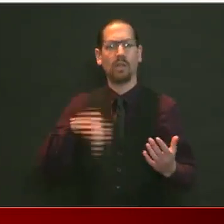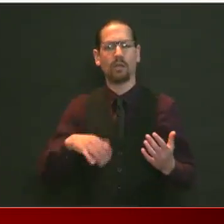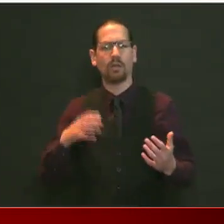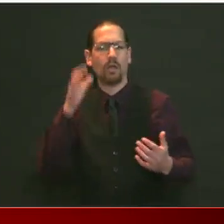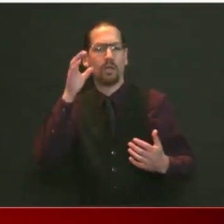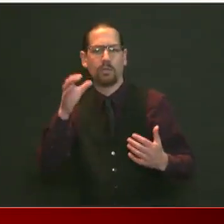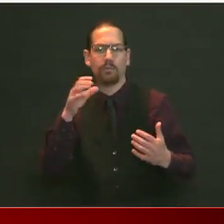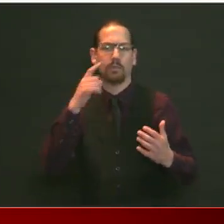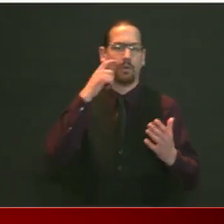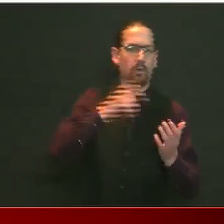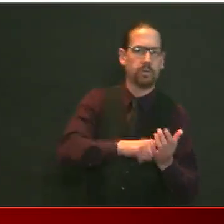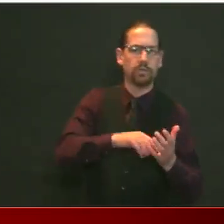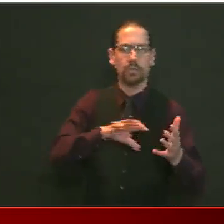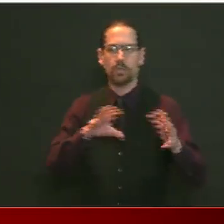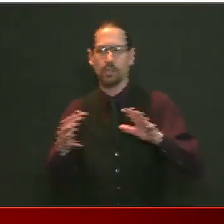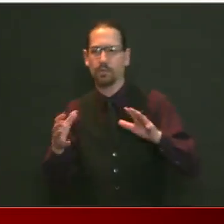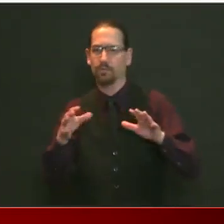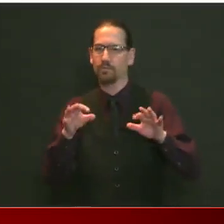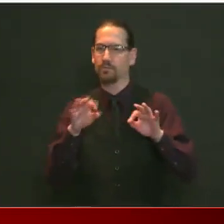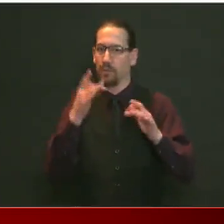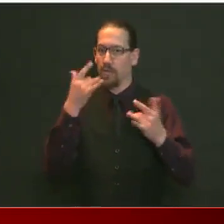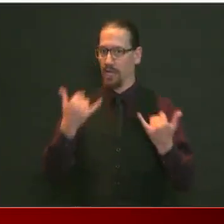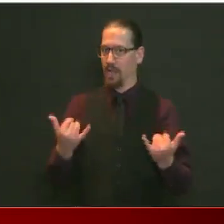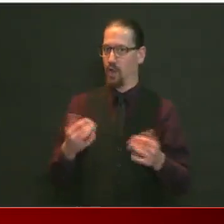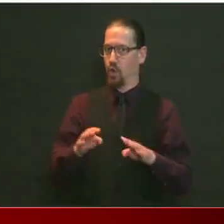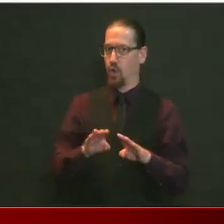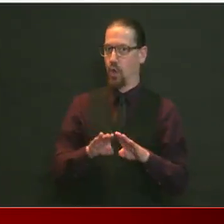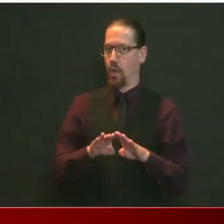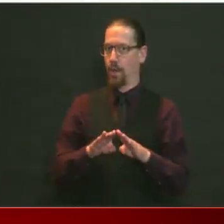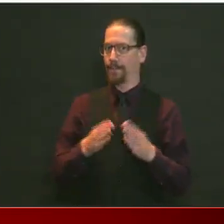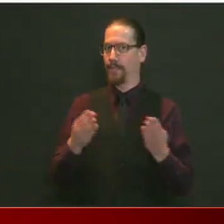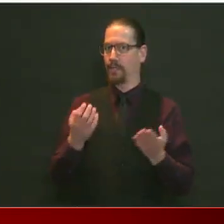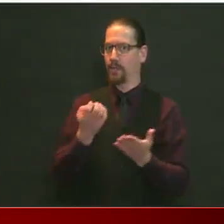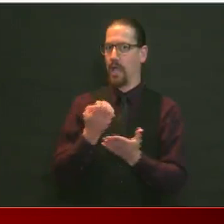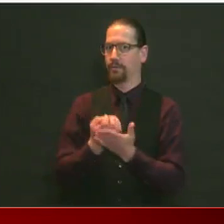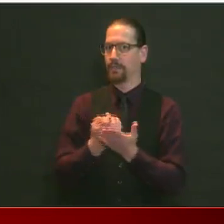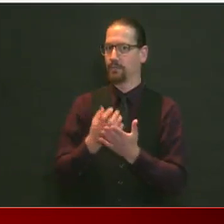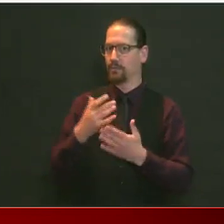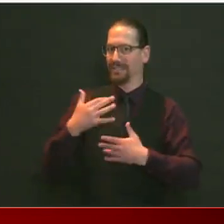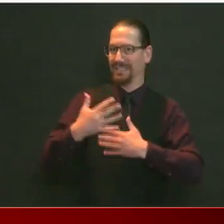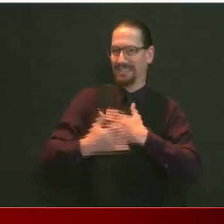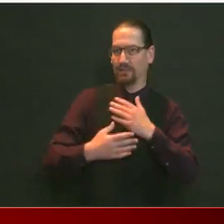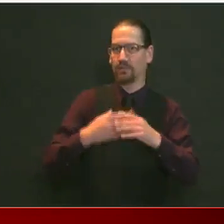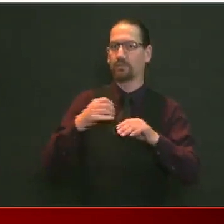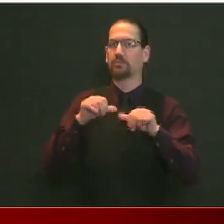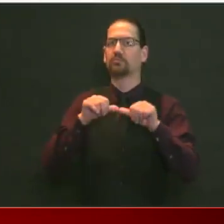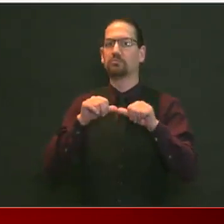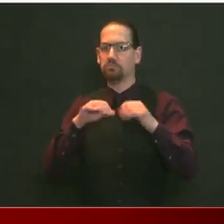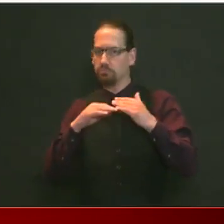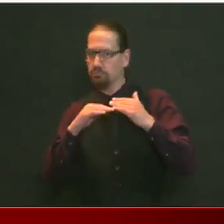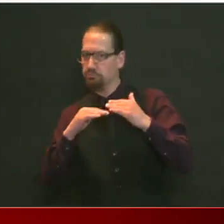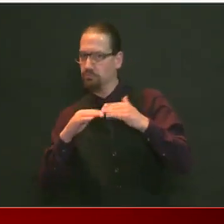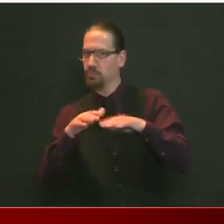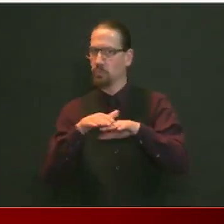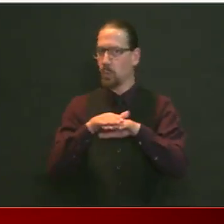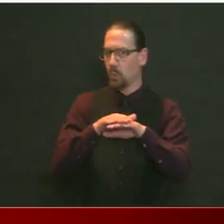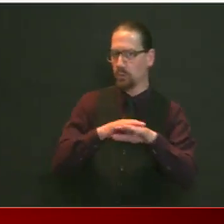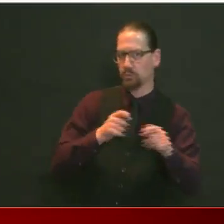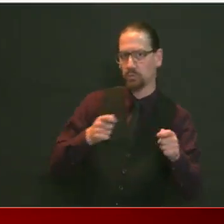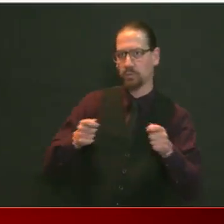YOU KNOW, FIVE OR 10 TIMES AS MANY HOSPITALIZATIONS AND WE DIDN'T. NOW AS I LOOK AT REOPENING, I